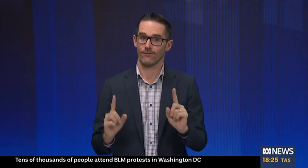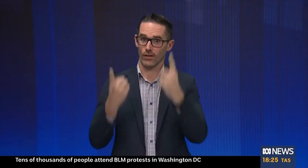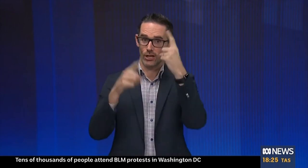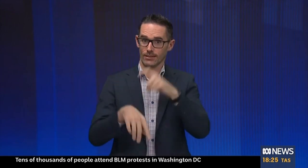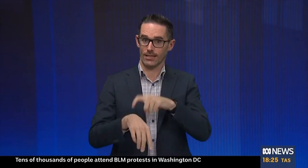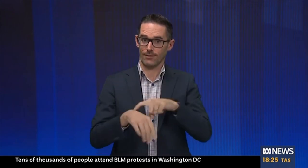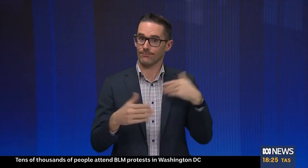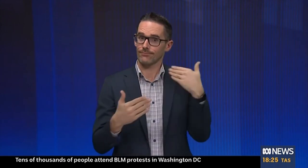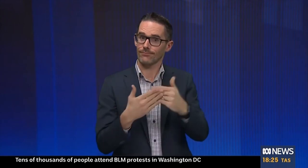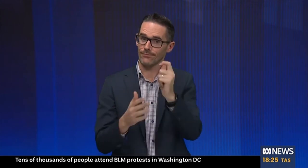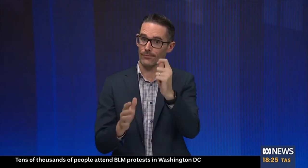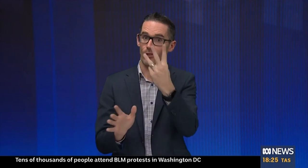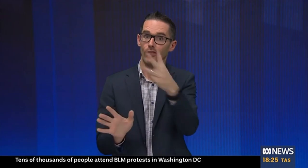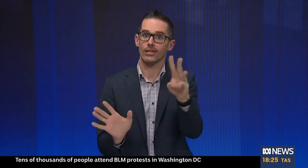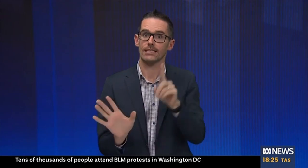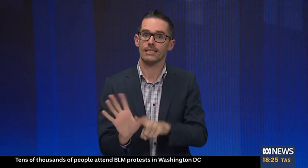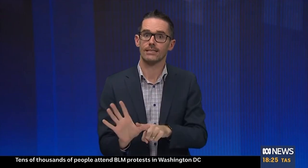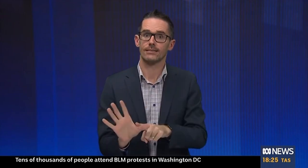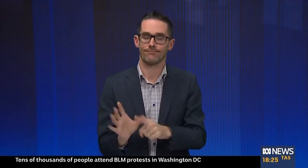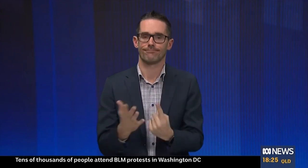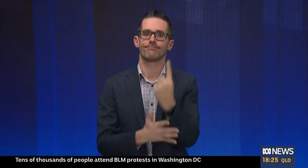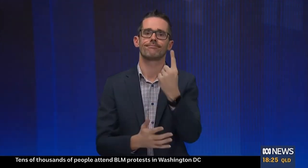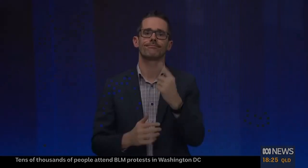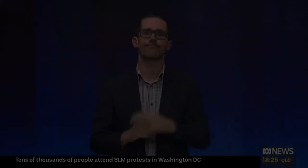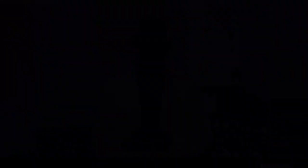for the first time in almost 30 years.